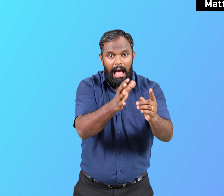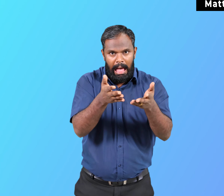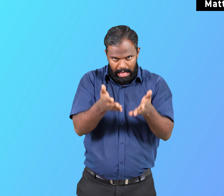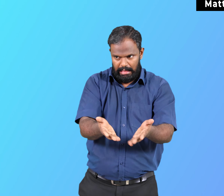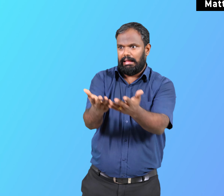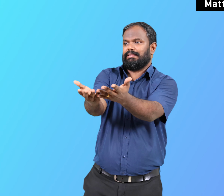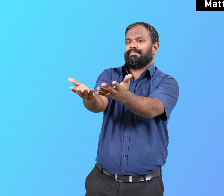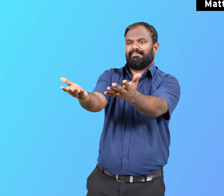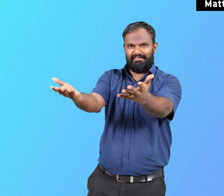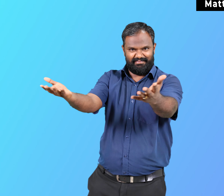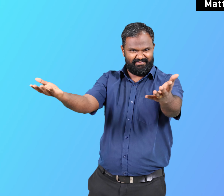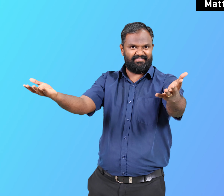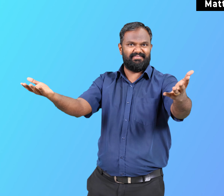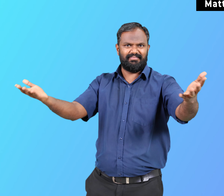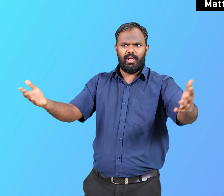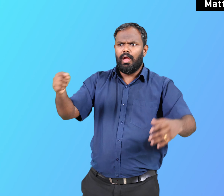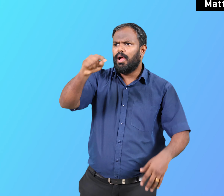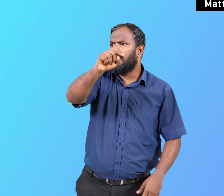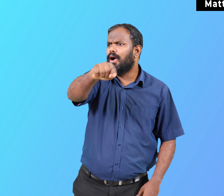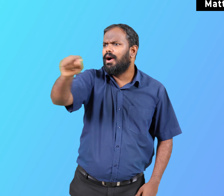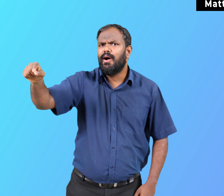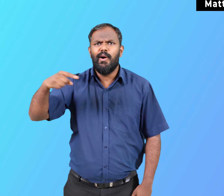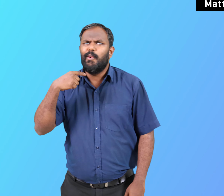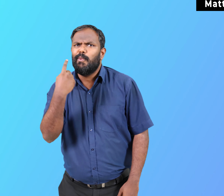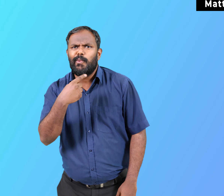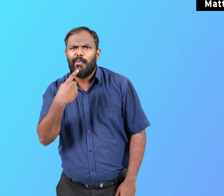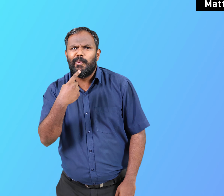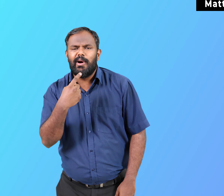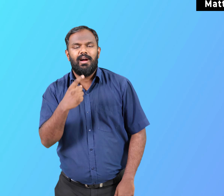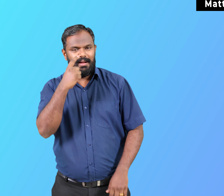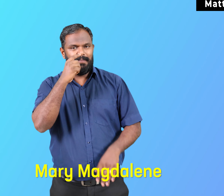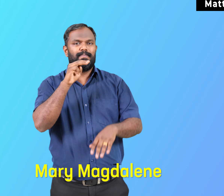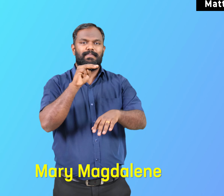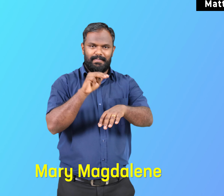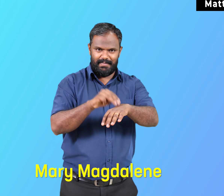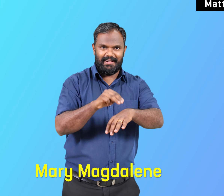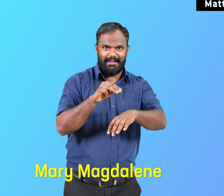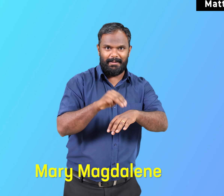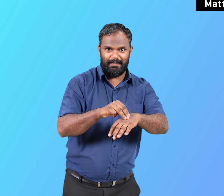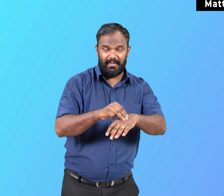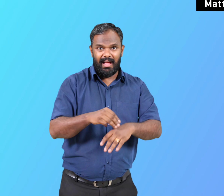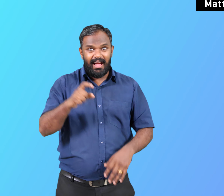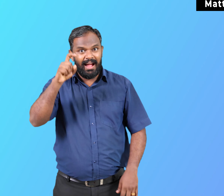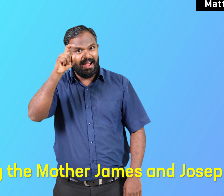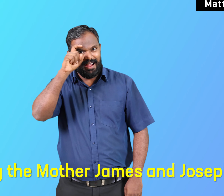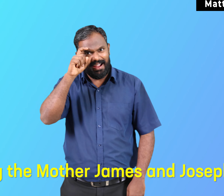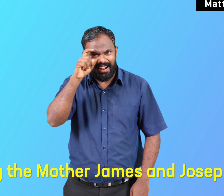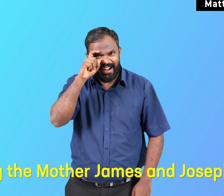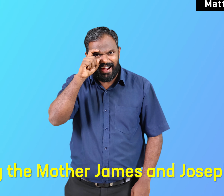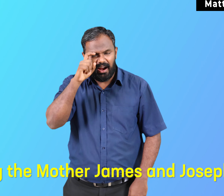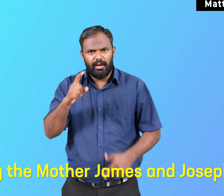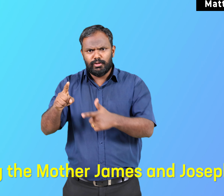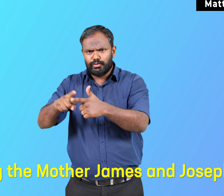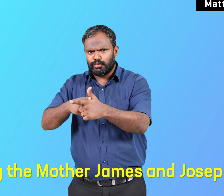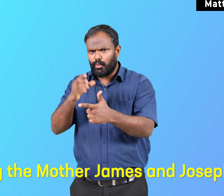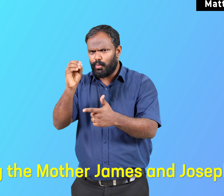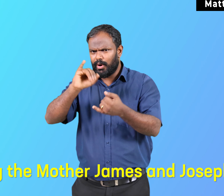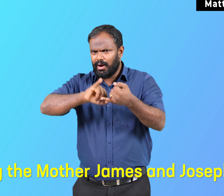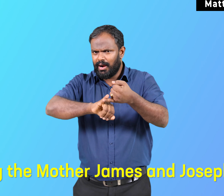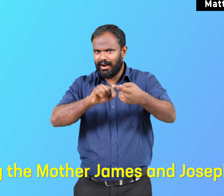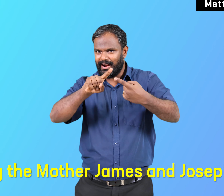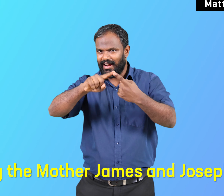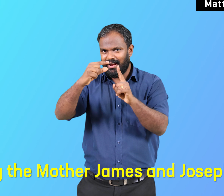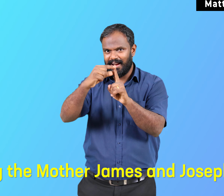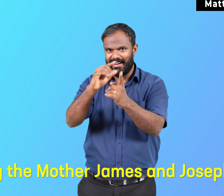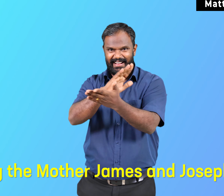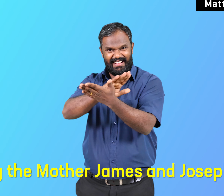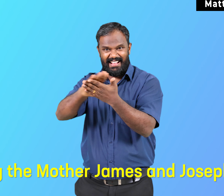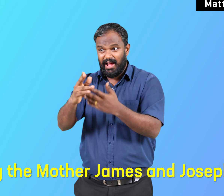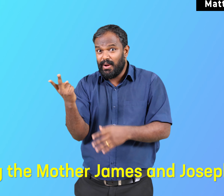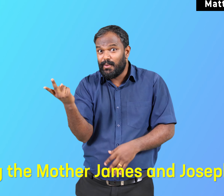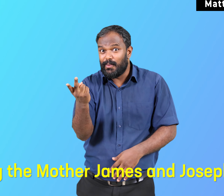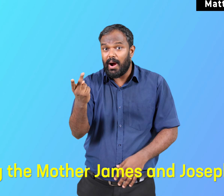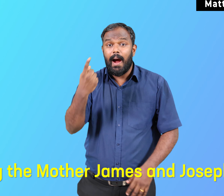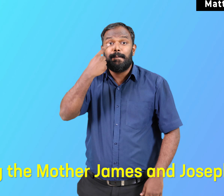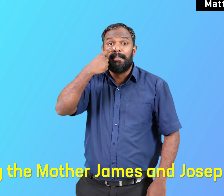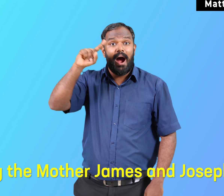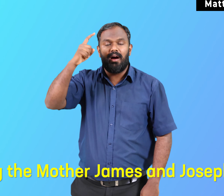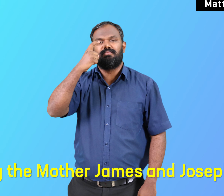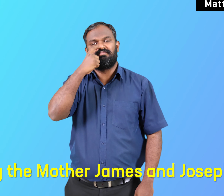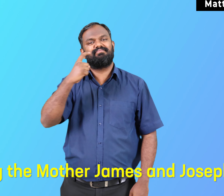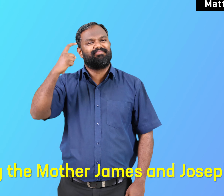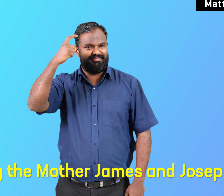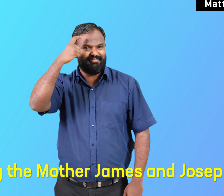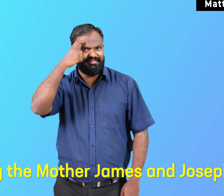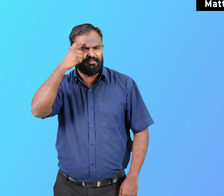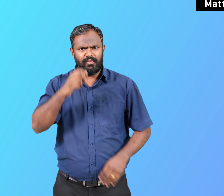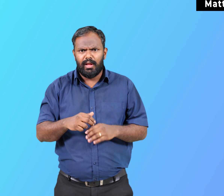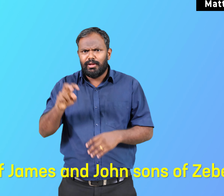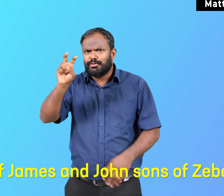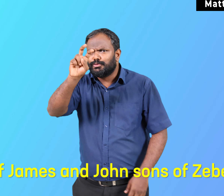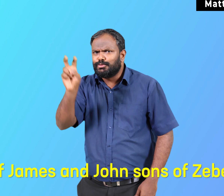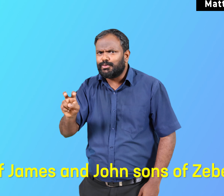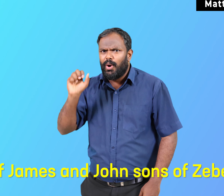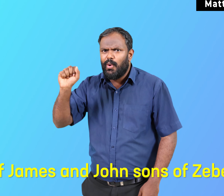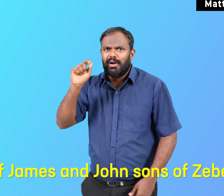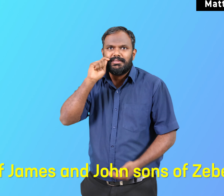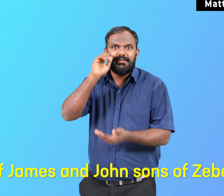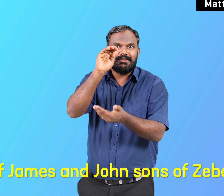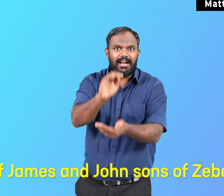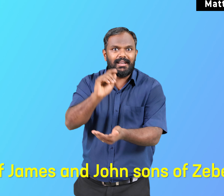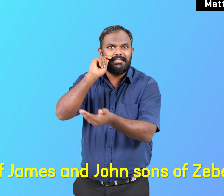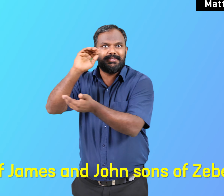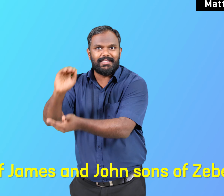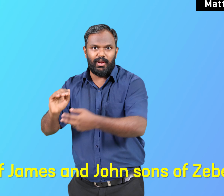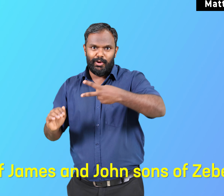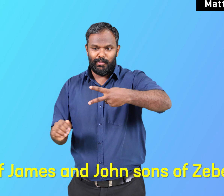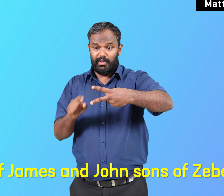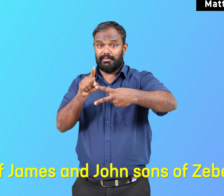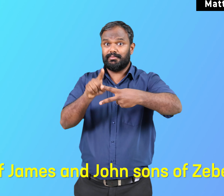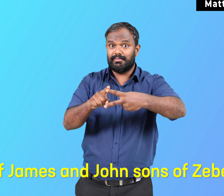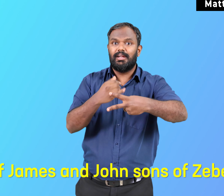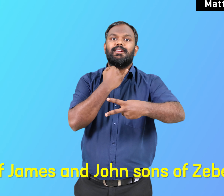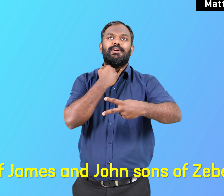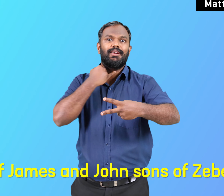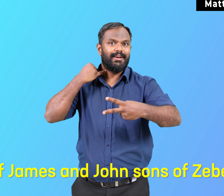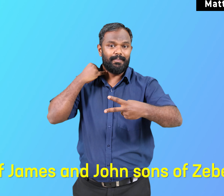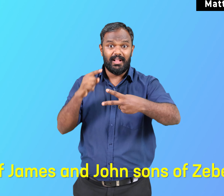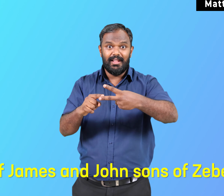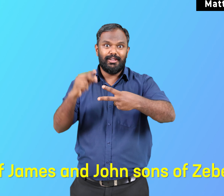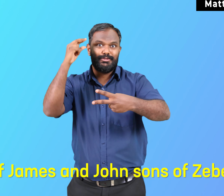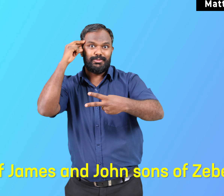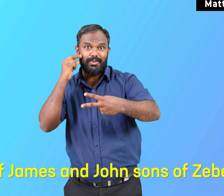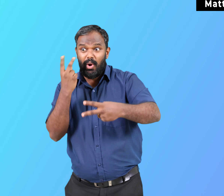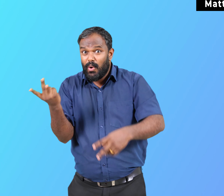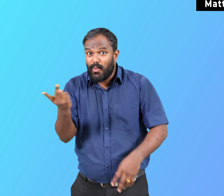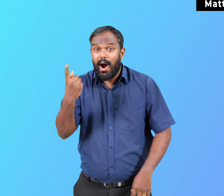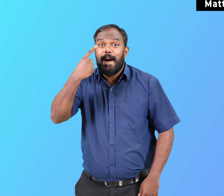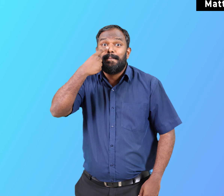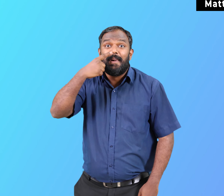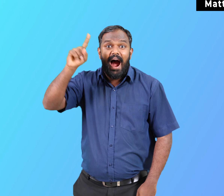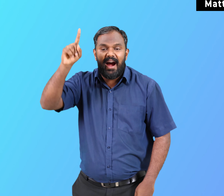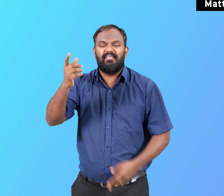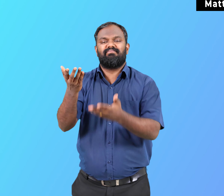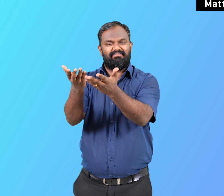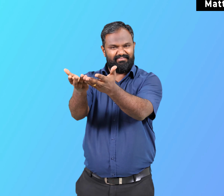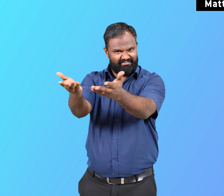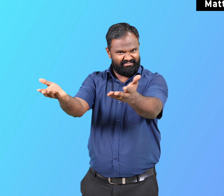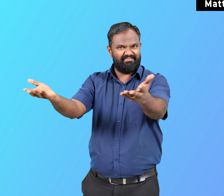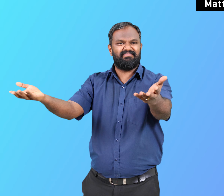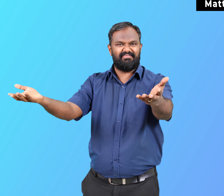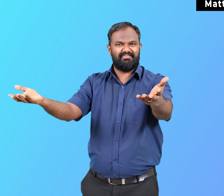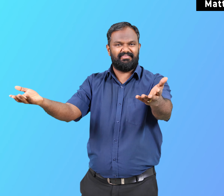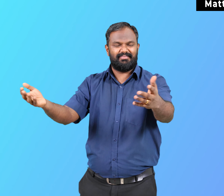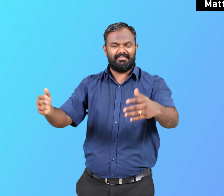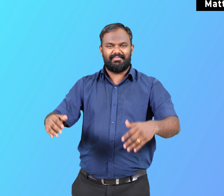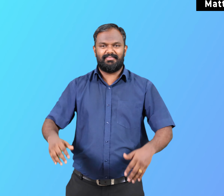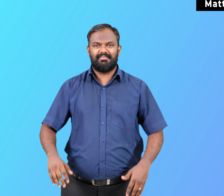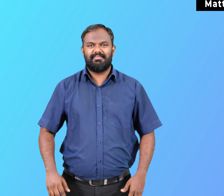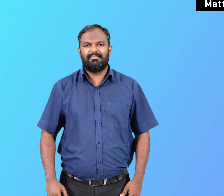Mary Magdalene, Mary the mother of James and Joseph and the mother of James and John were there.